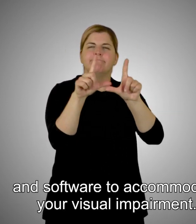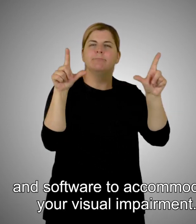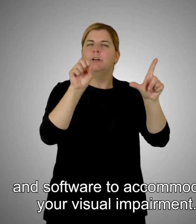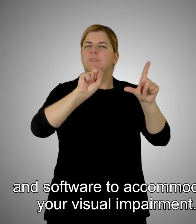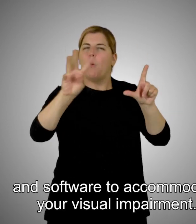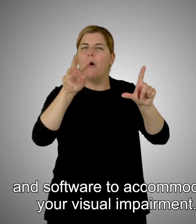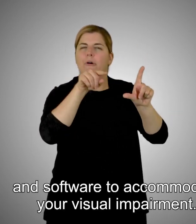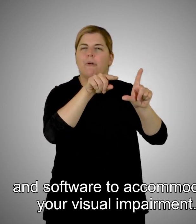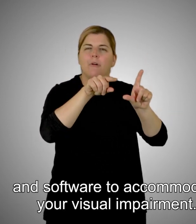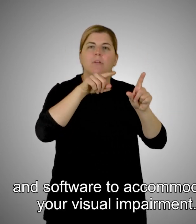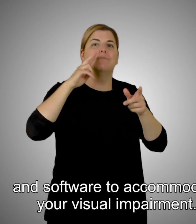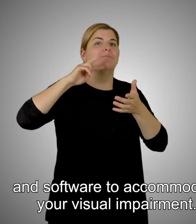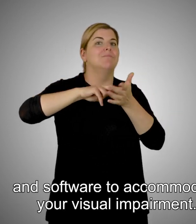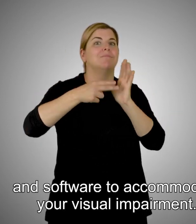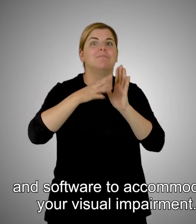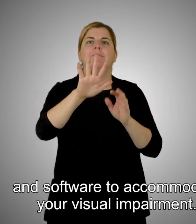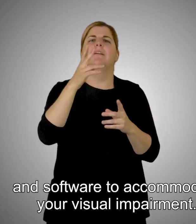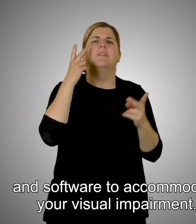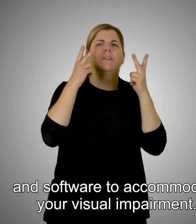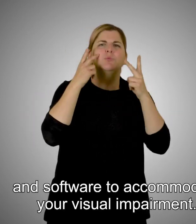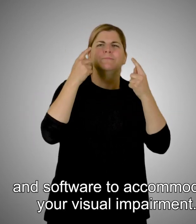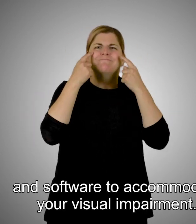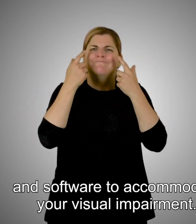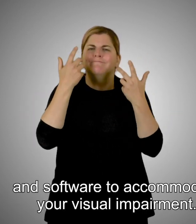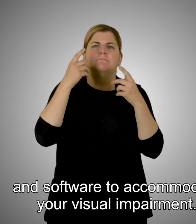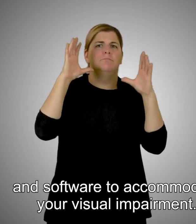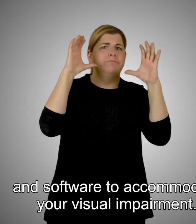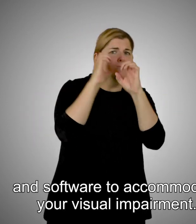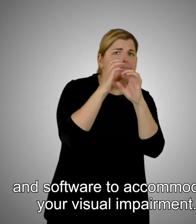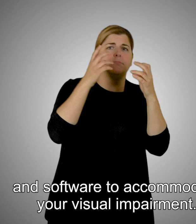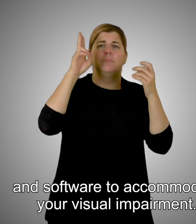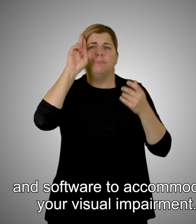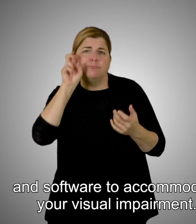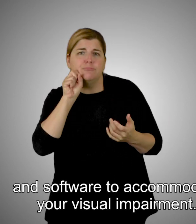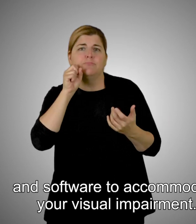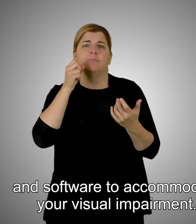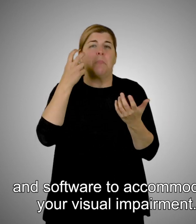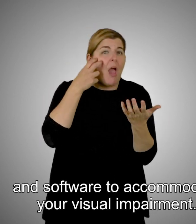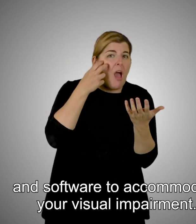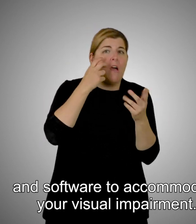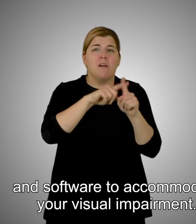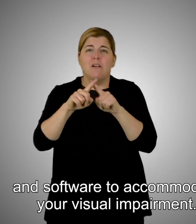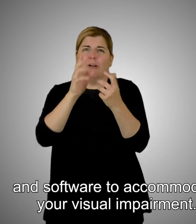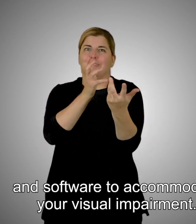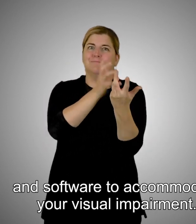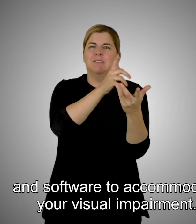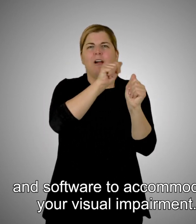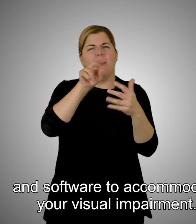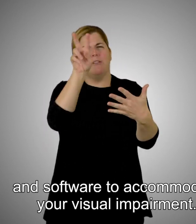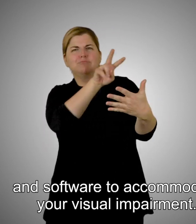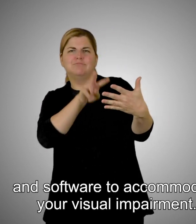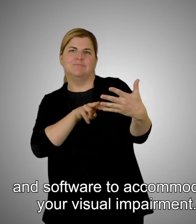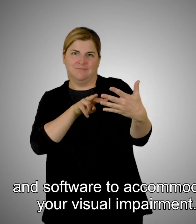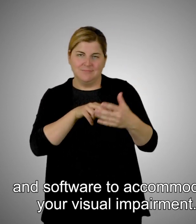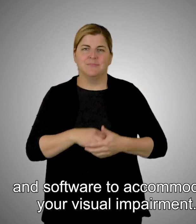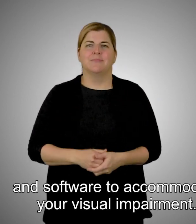and software to accommodate your visual impairment.